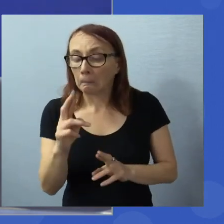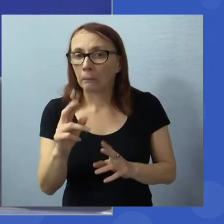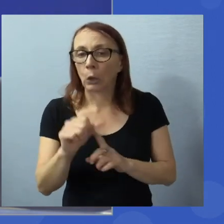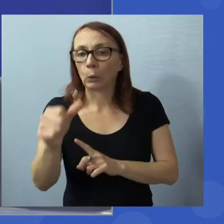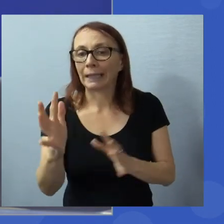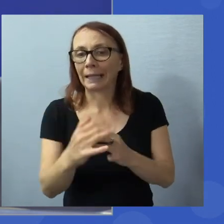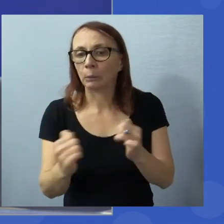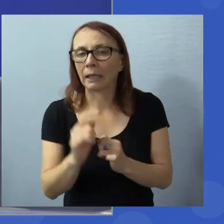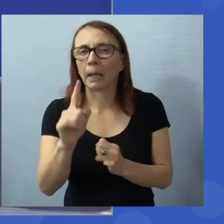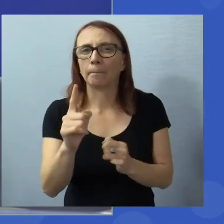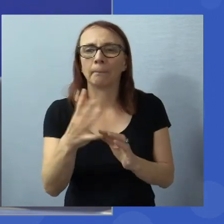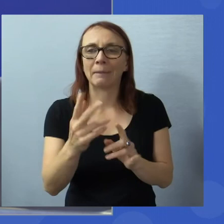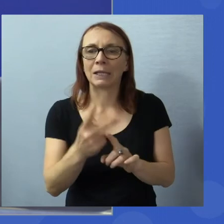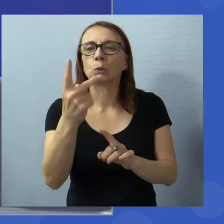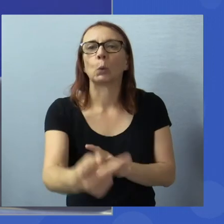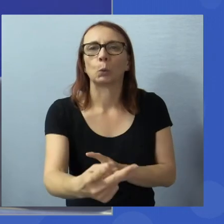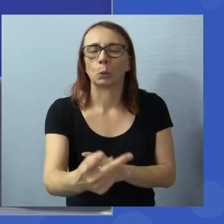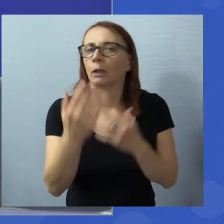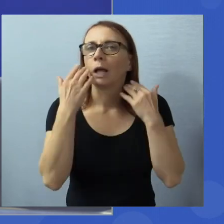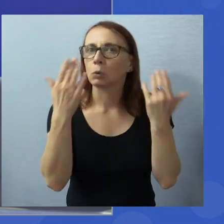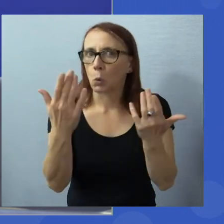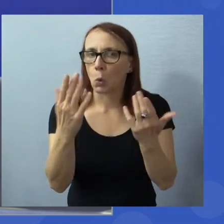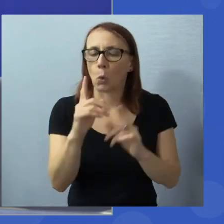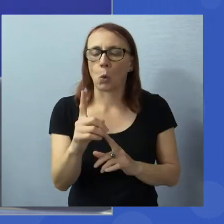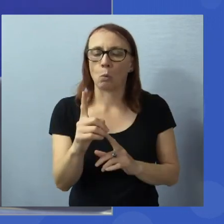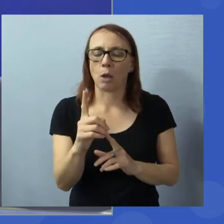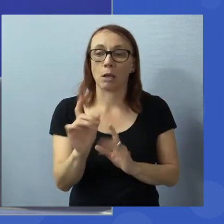after but it's definitely going to happen okay so just bear with me on that